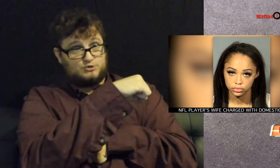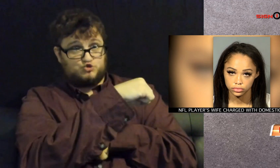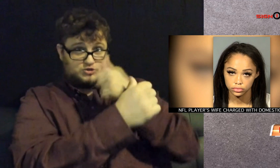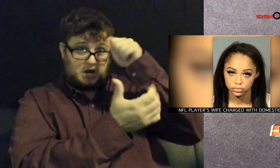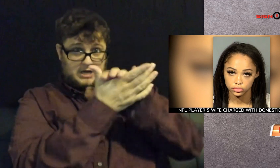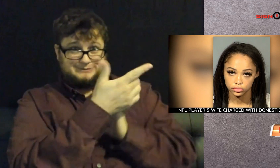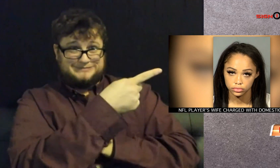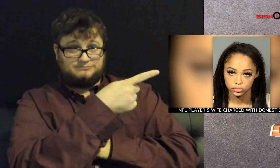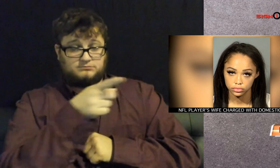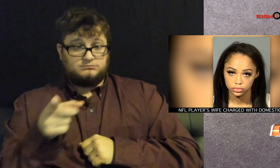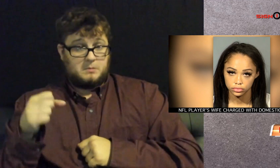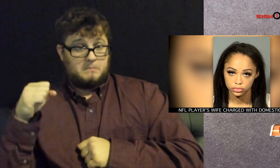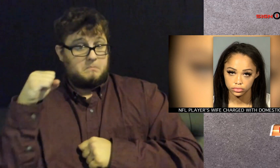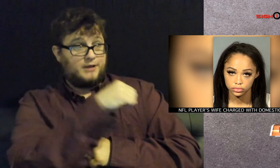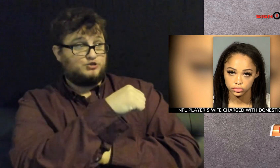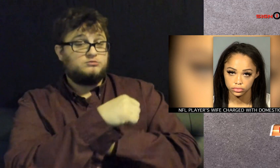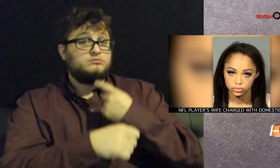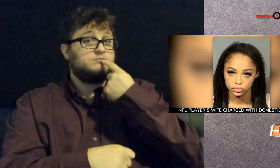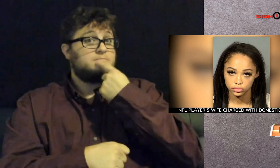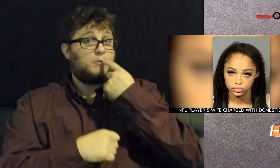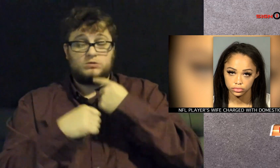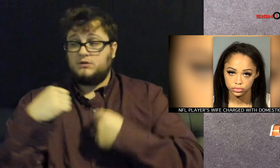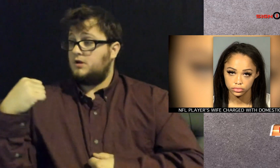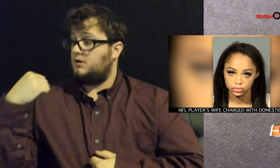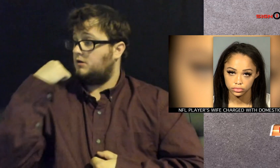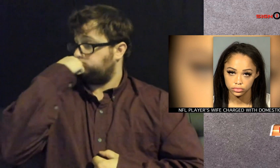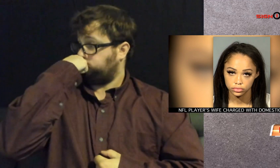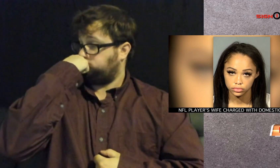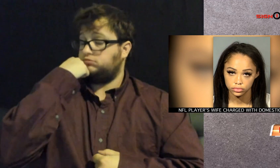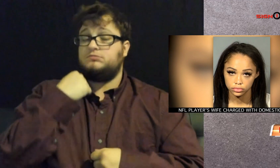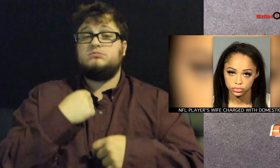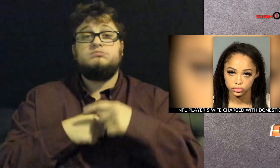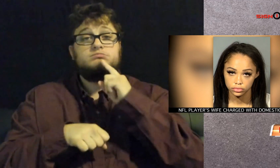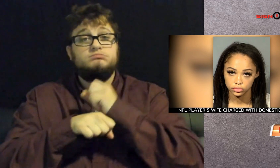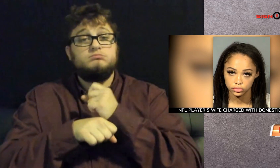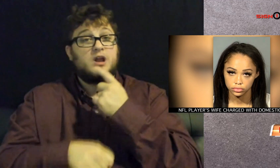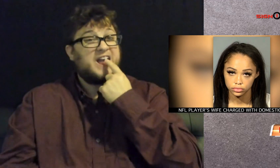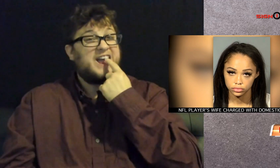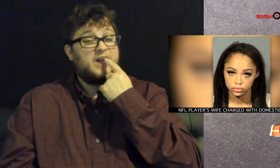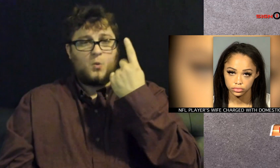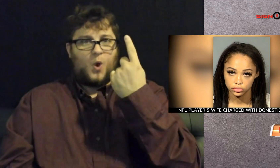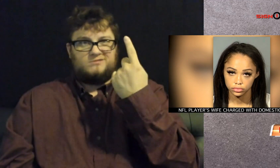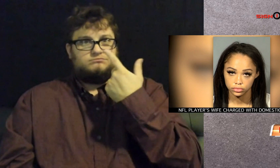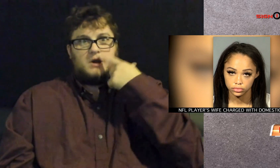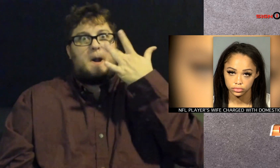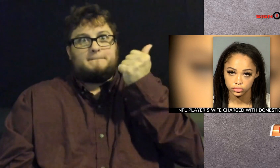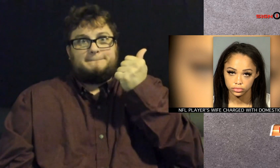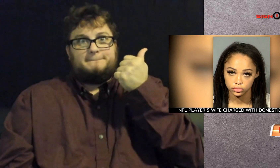police say she punched her husband in the mouth at a casino on July 3